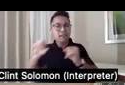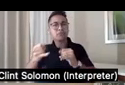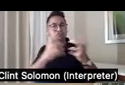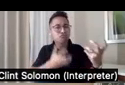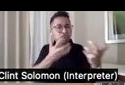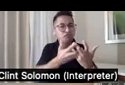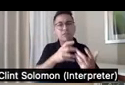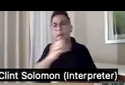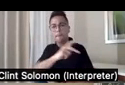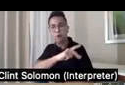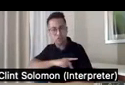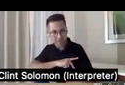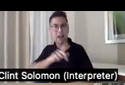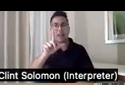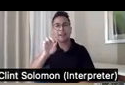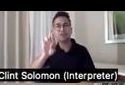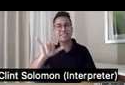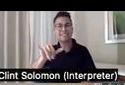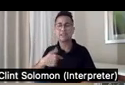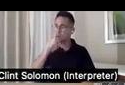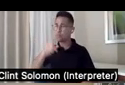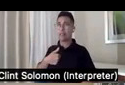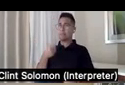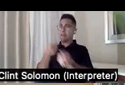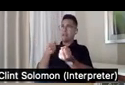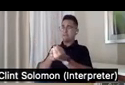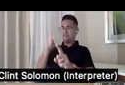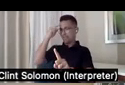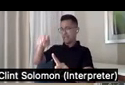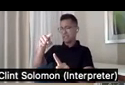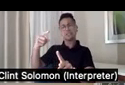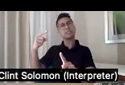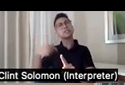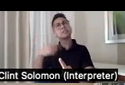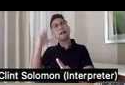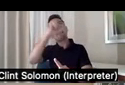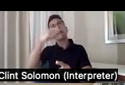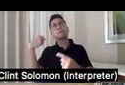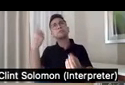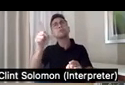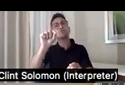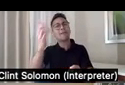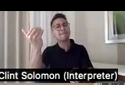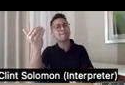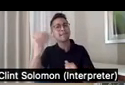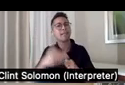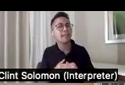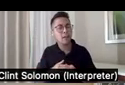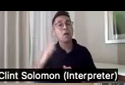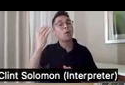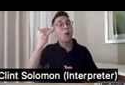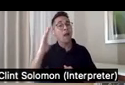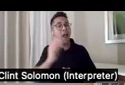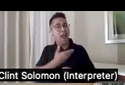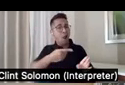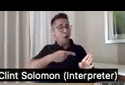i've been really big on this since i guess maybe 2015 in our fields we tend to to use these terms